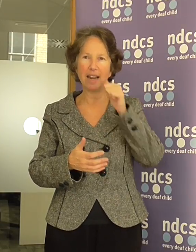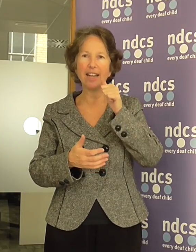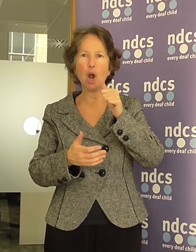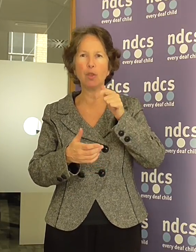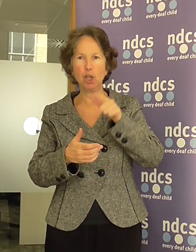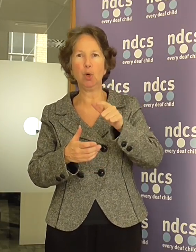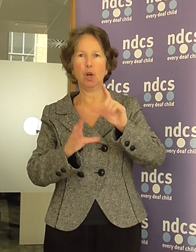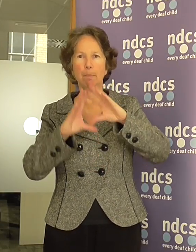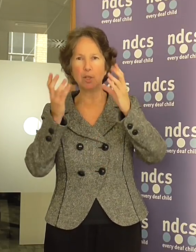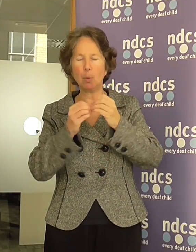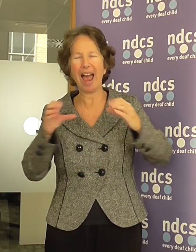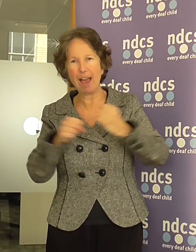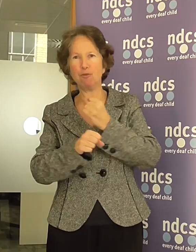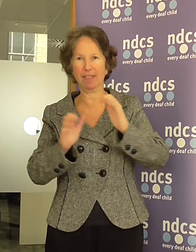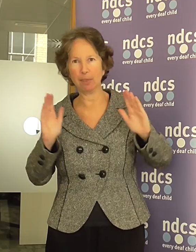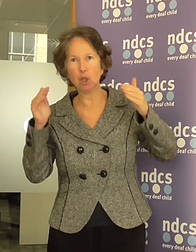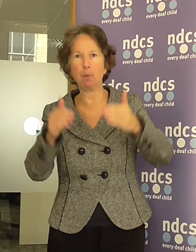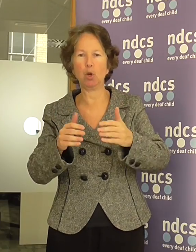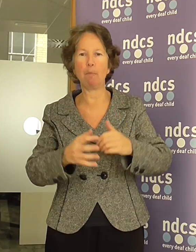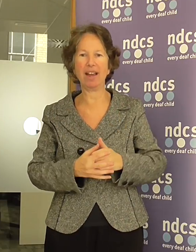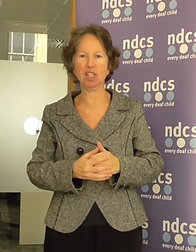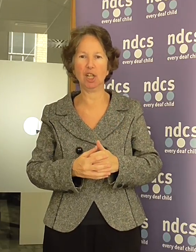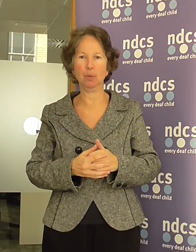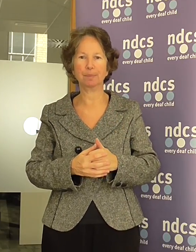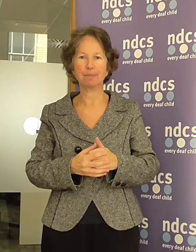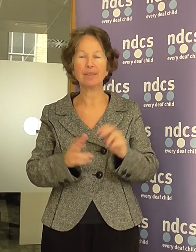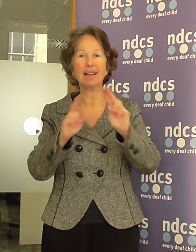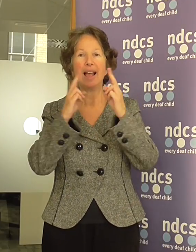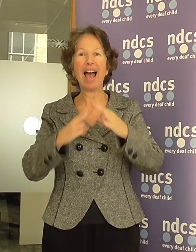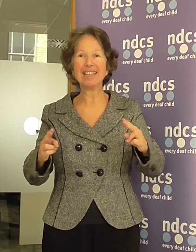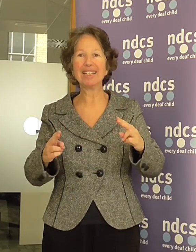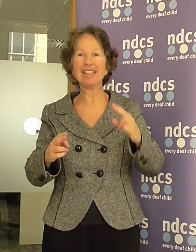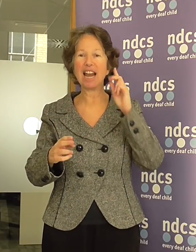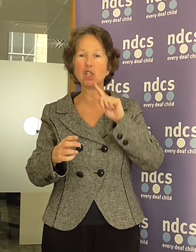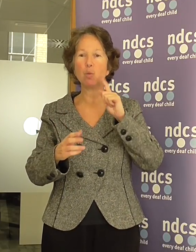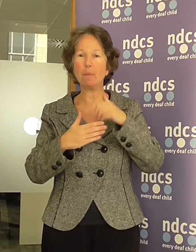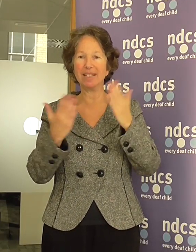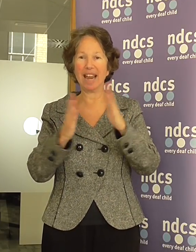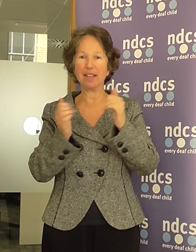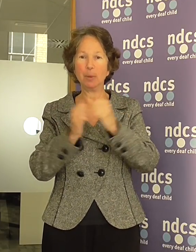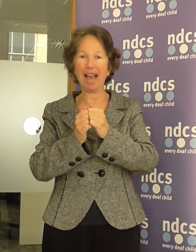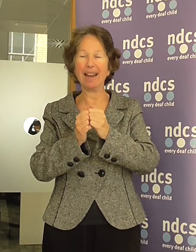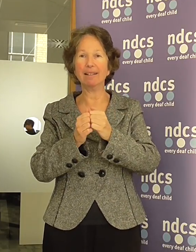And I know you can do everything that you put your mind to. As it’s International Women’s Day this weekend,